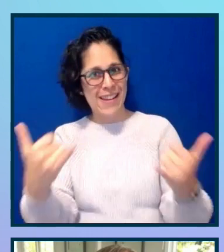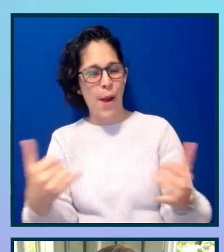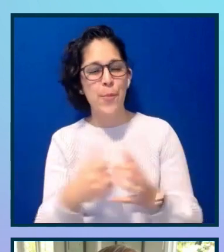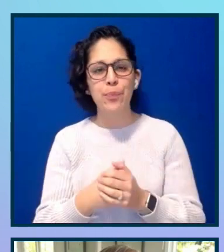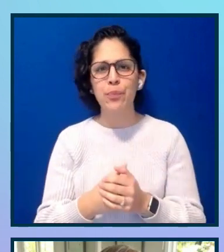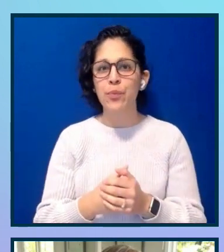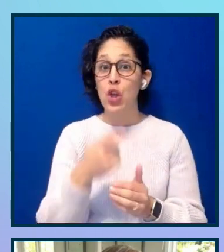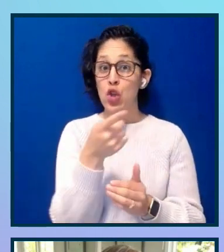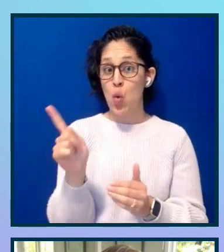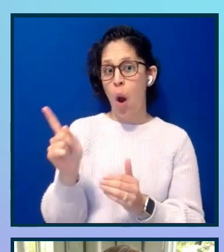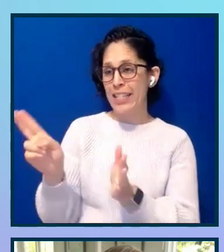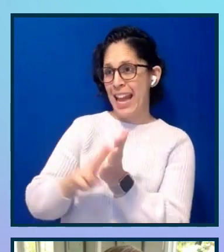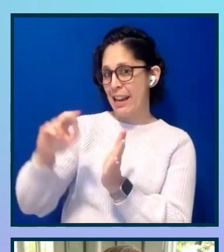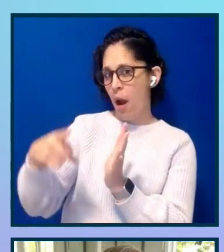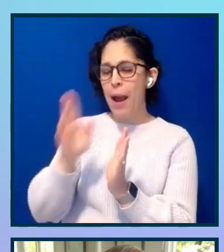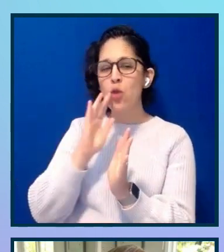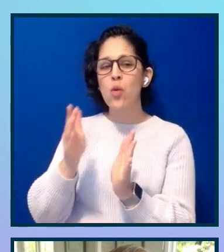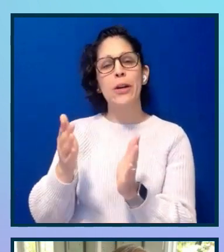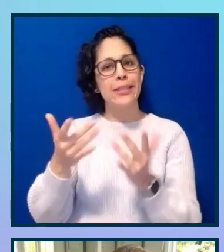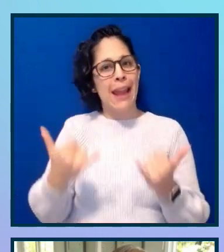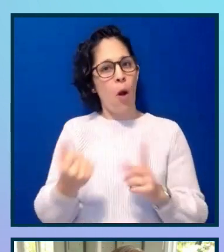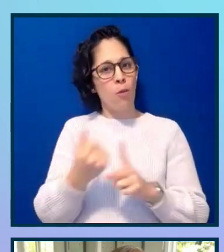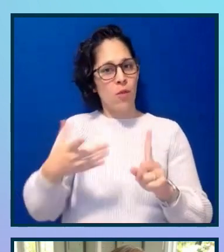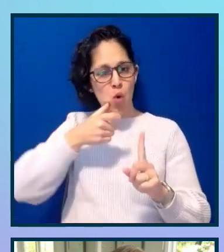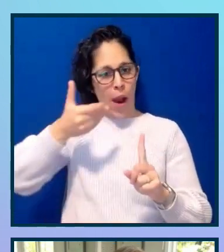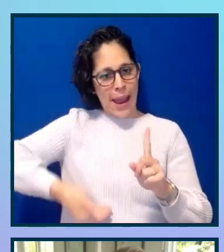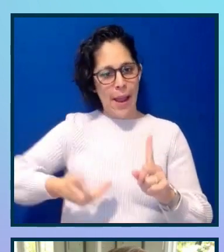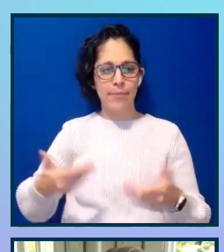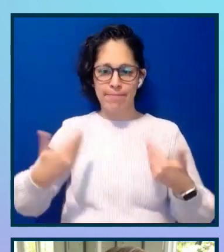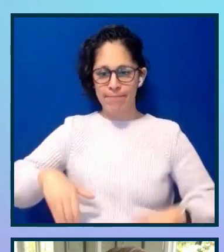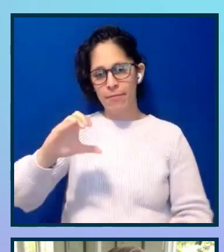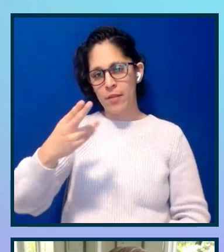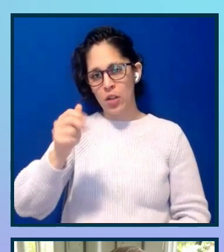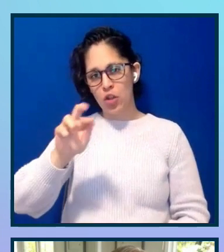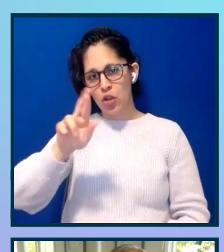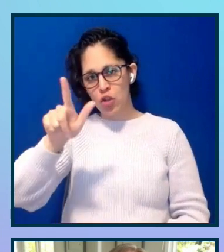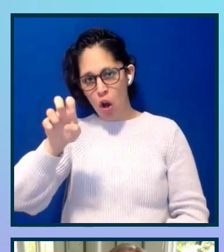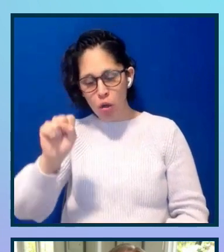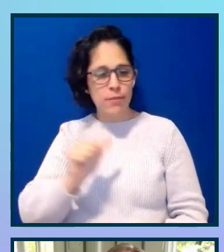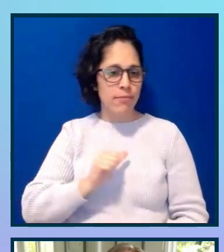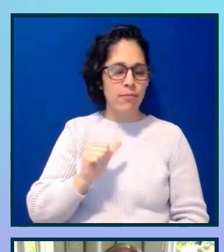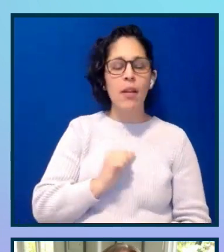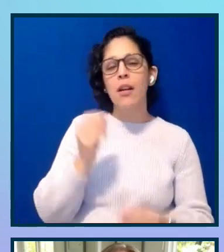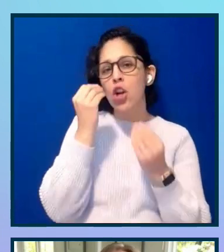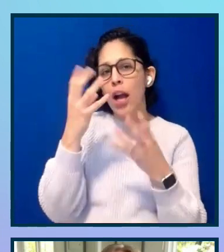I'm gonna step back and formally introduce myself. My name's Charles. I am a content pipeline enthusiast.